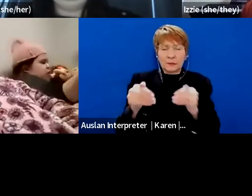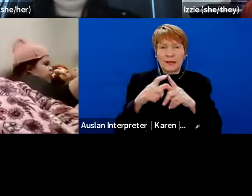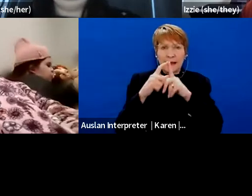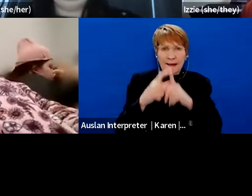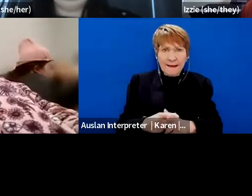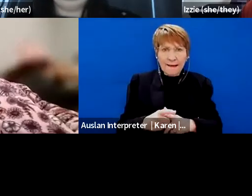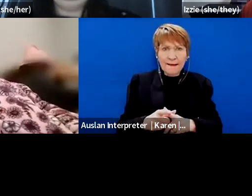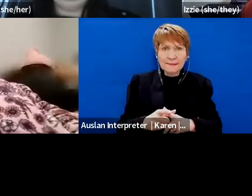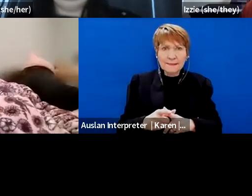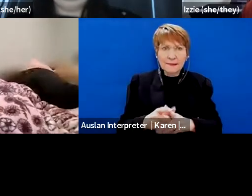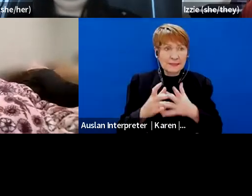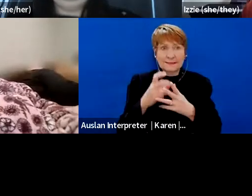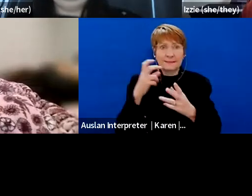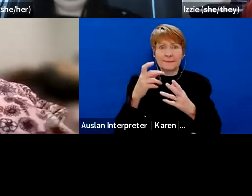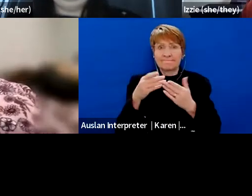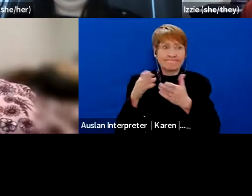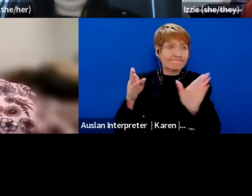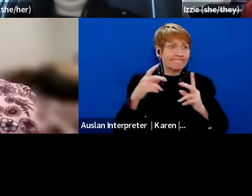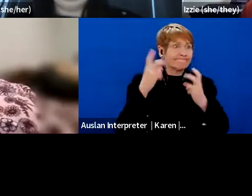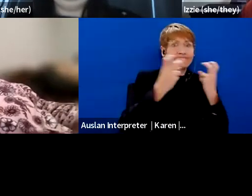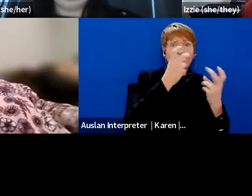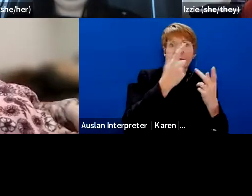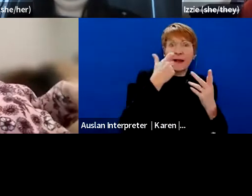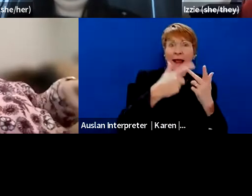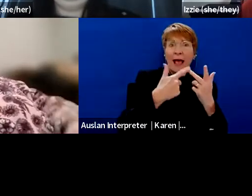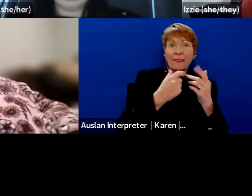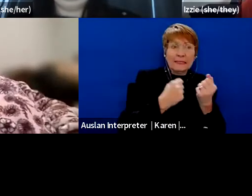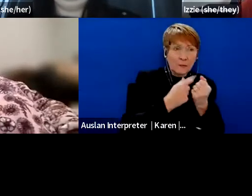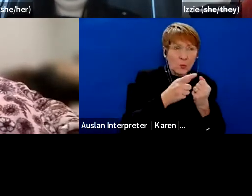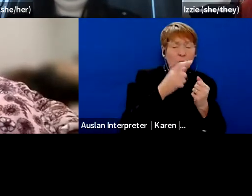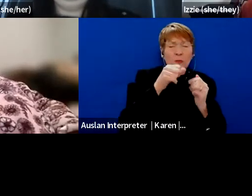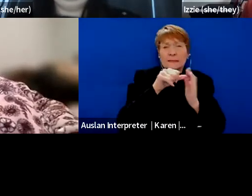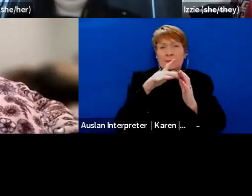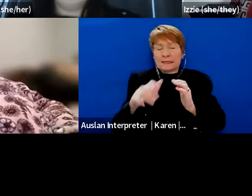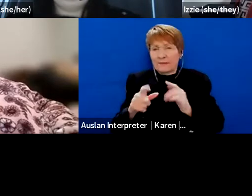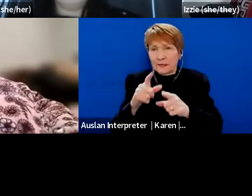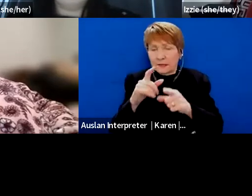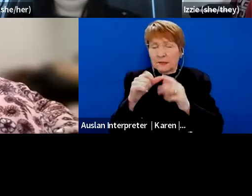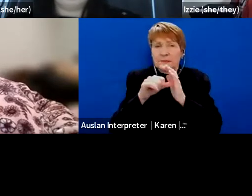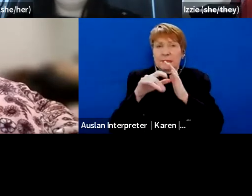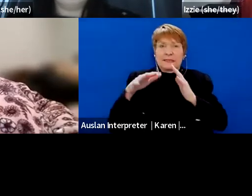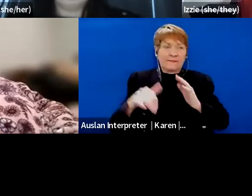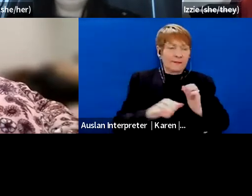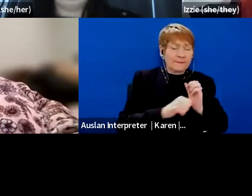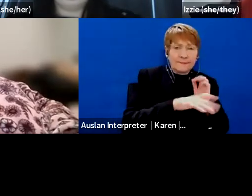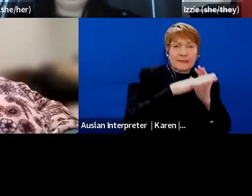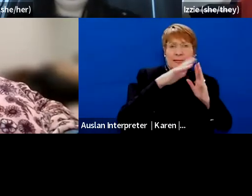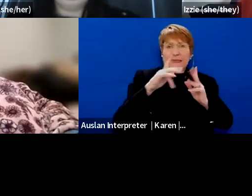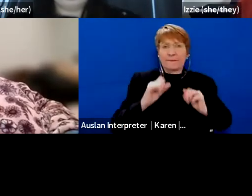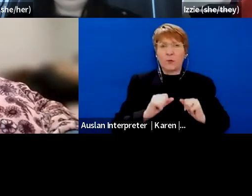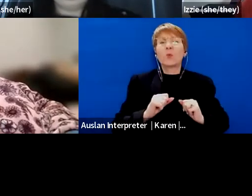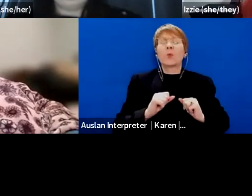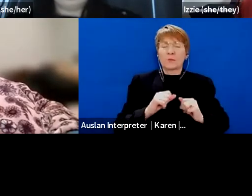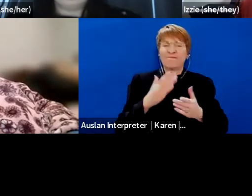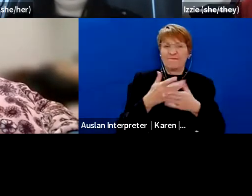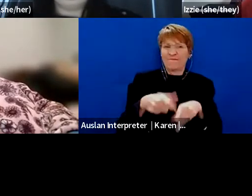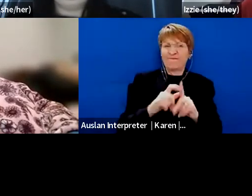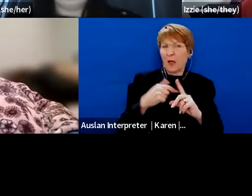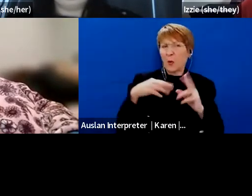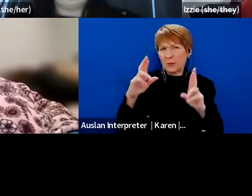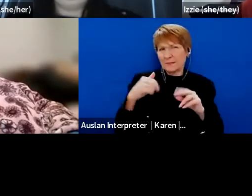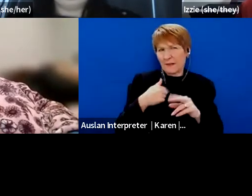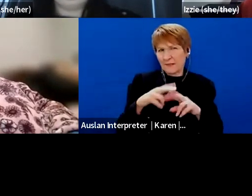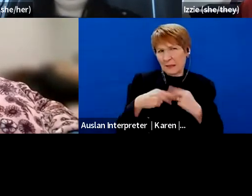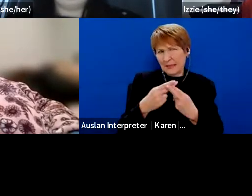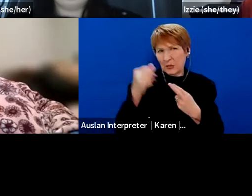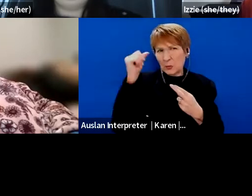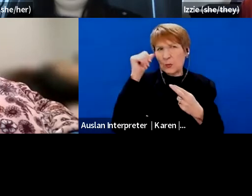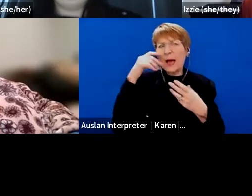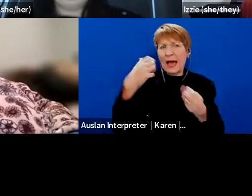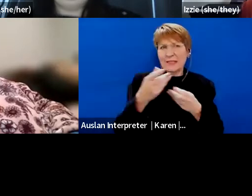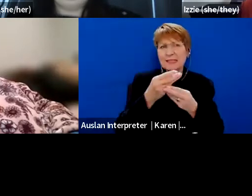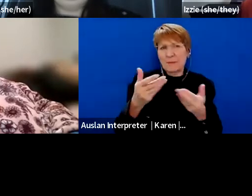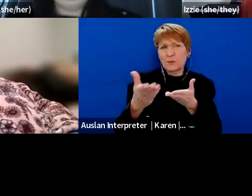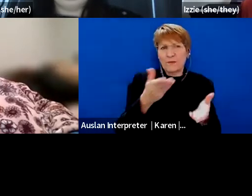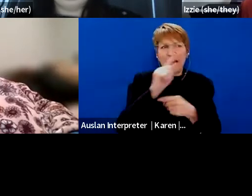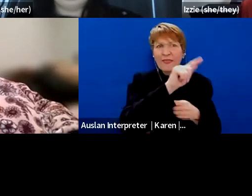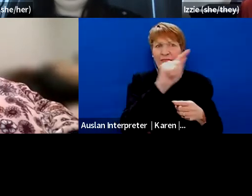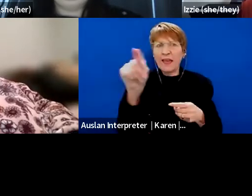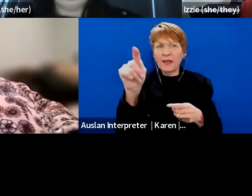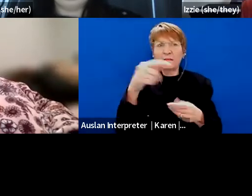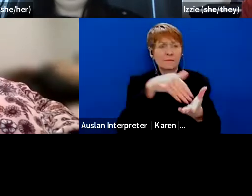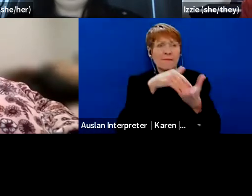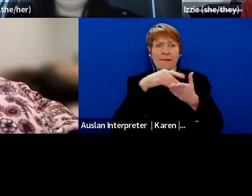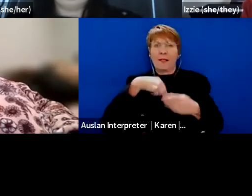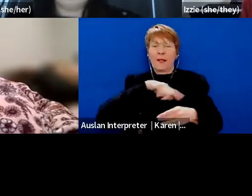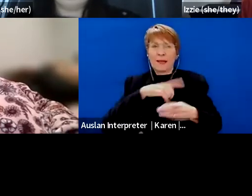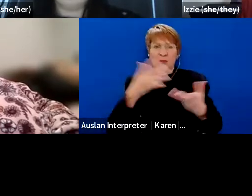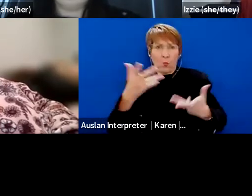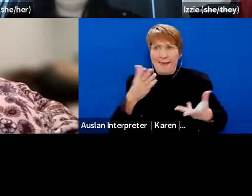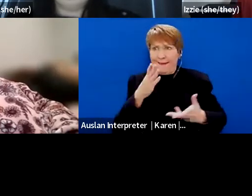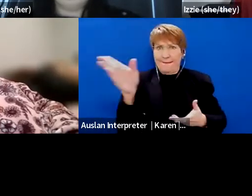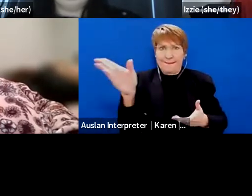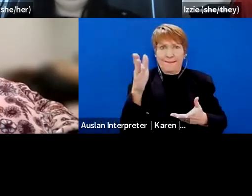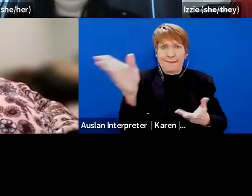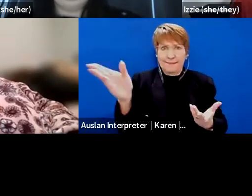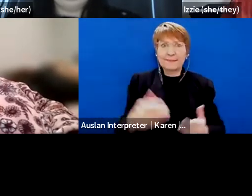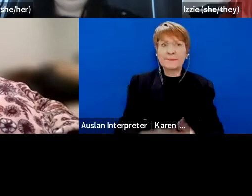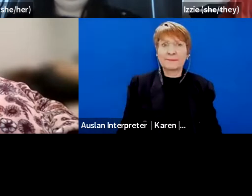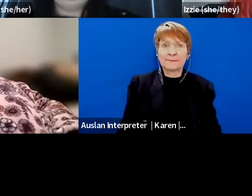It's really hard to then go out and find all these other supports and it is really expensive finding adequate supports. So, for my family I wish that we had known yeah that there are services out there that could direct person right way.